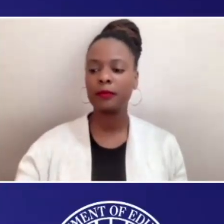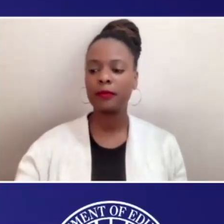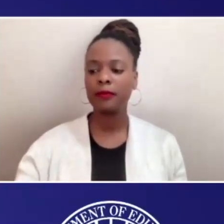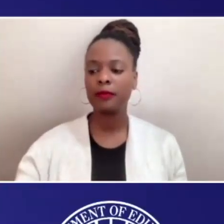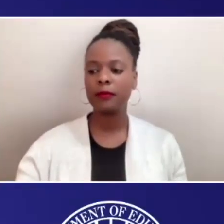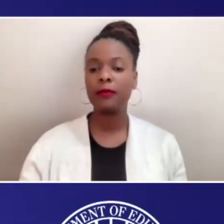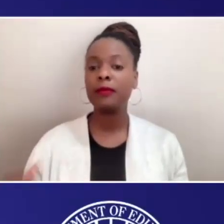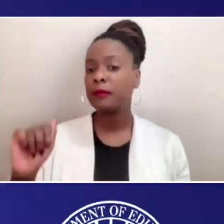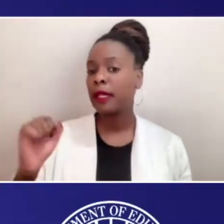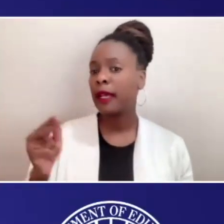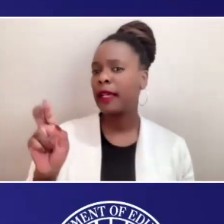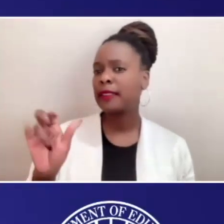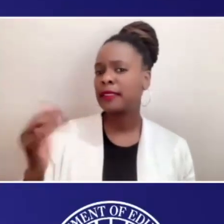Ashley, tell us the subject again.